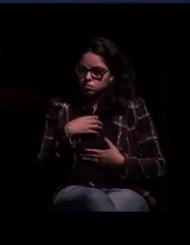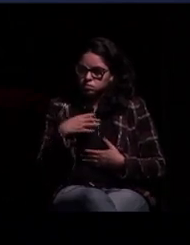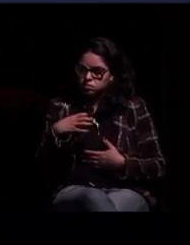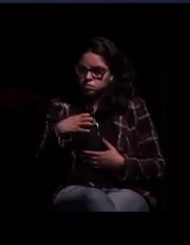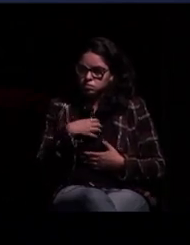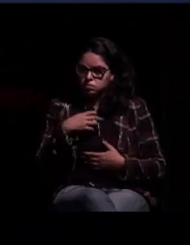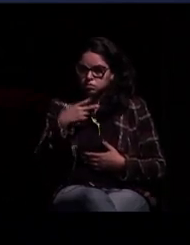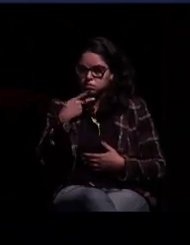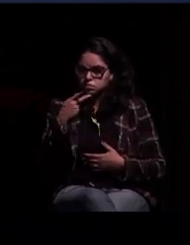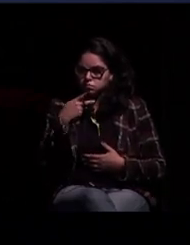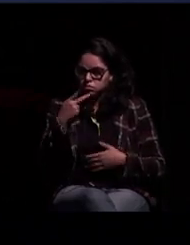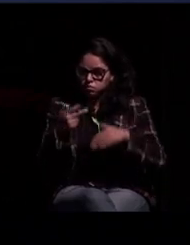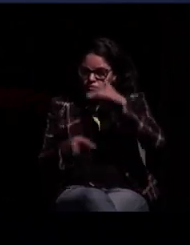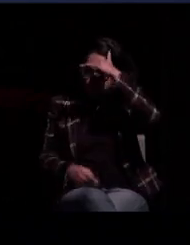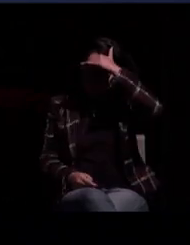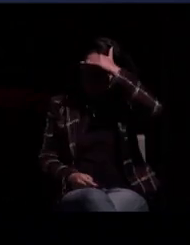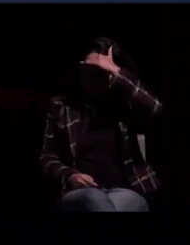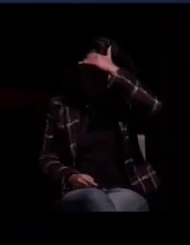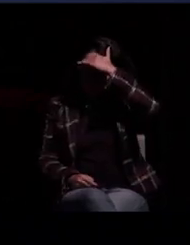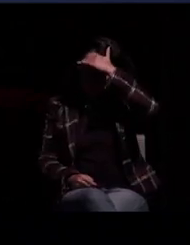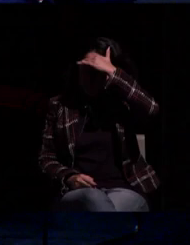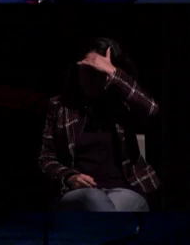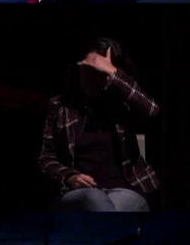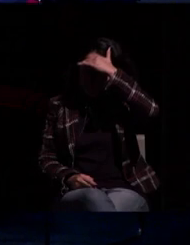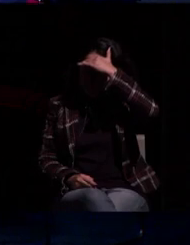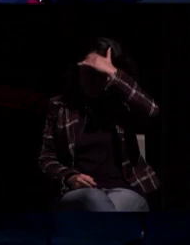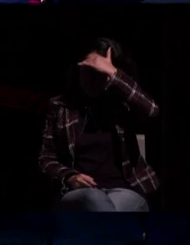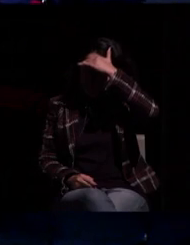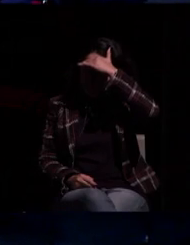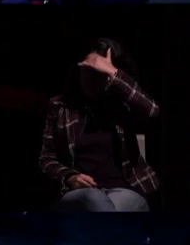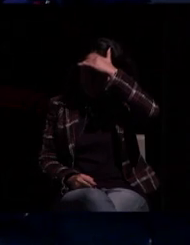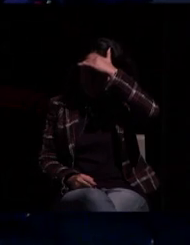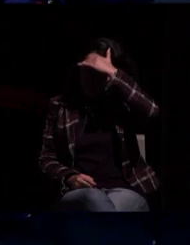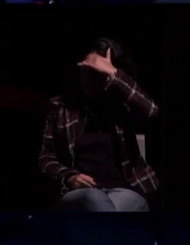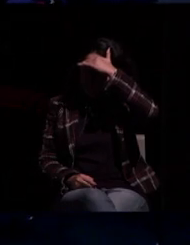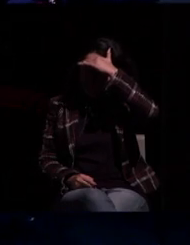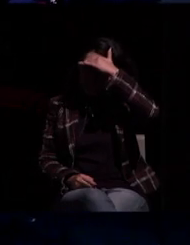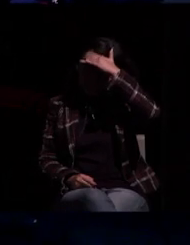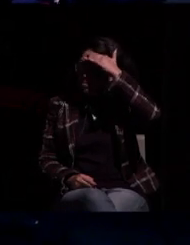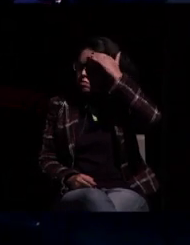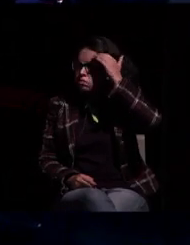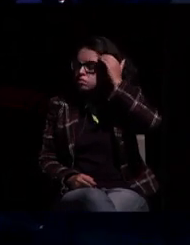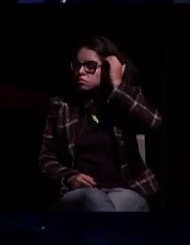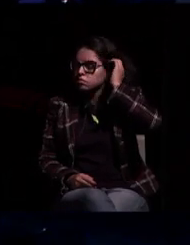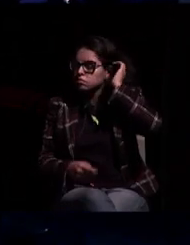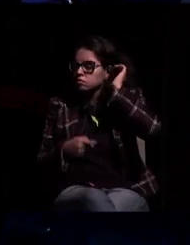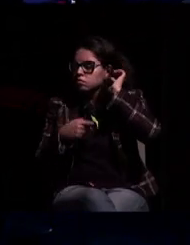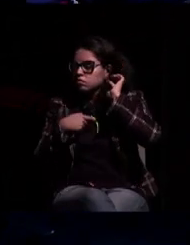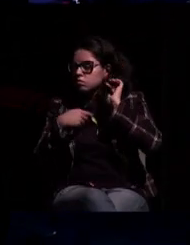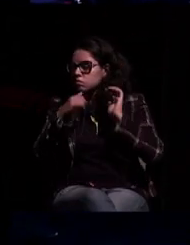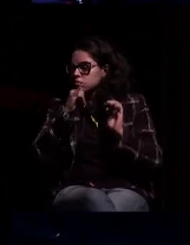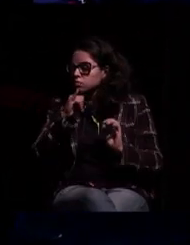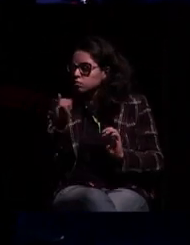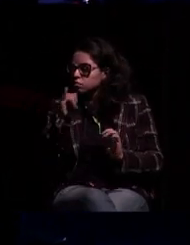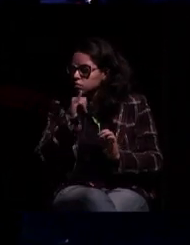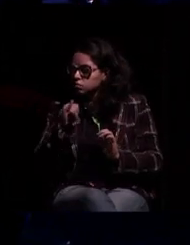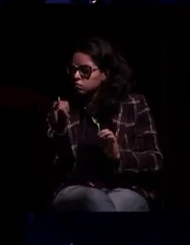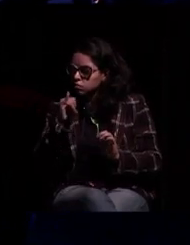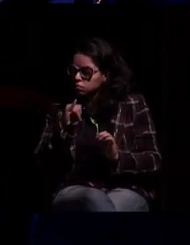and that I am narrating in “caipiracicabano”, that my “r” shows I am from upstate São Paulo.